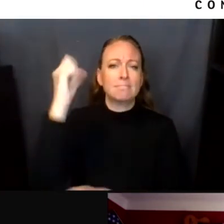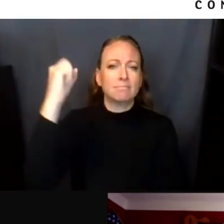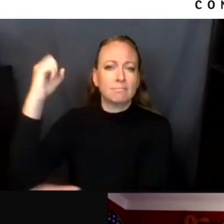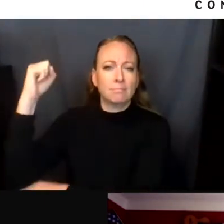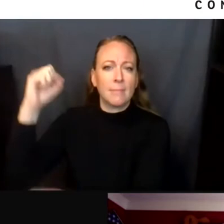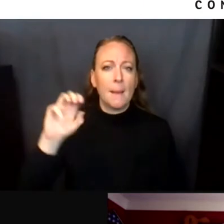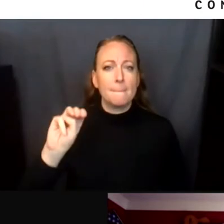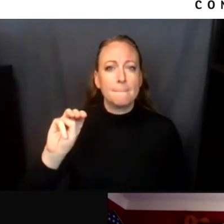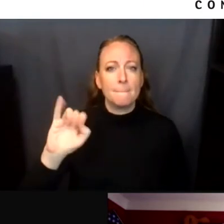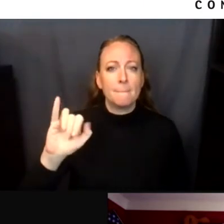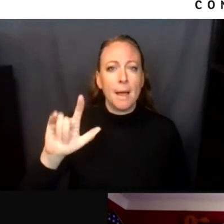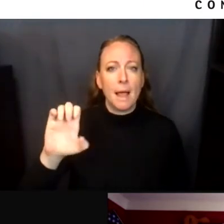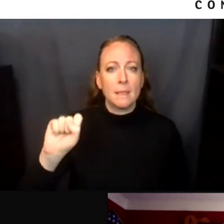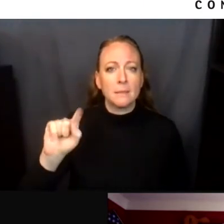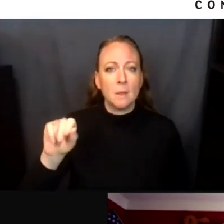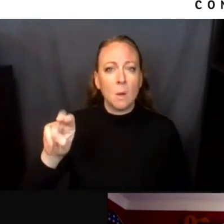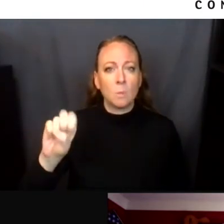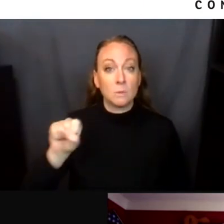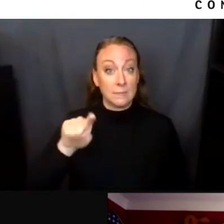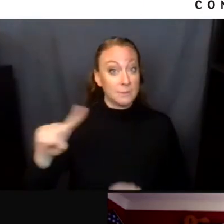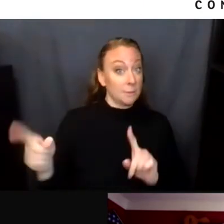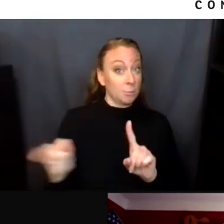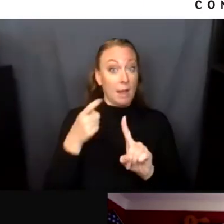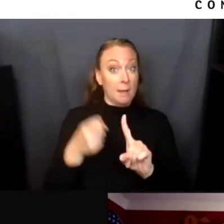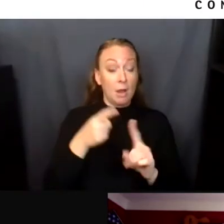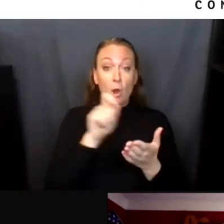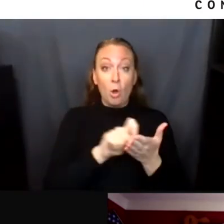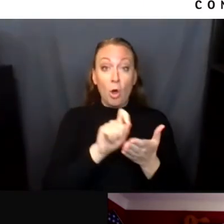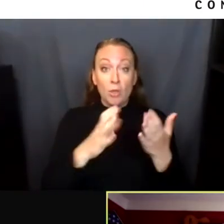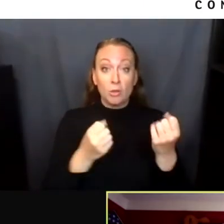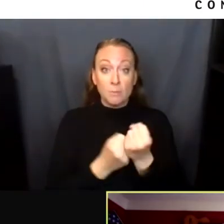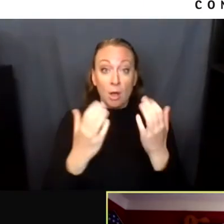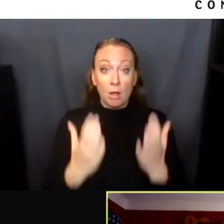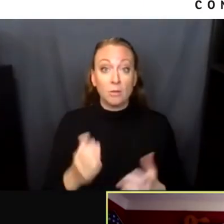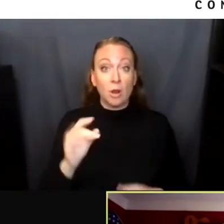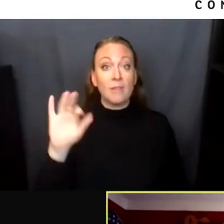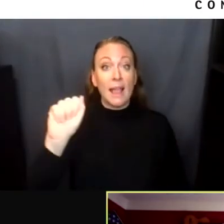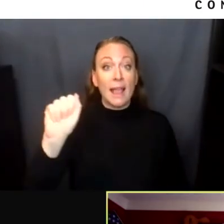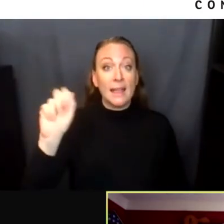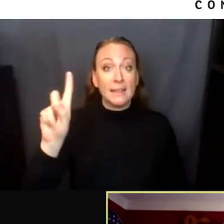The primary Author and Sponsor of the Americans with Disabilities Act,